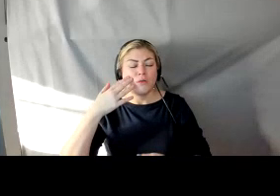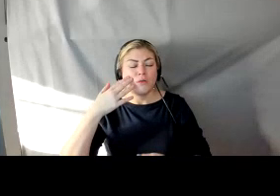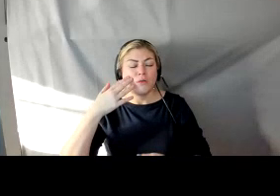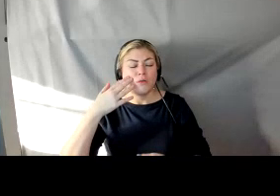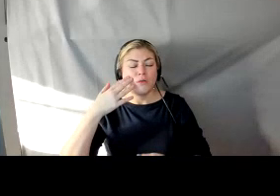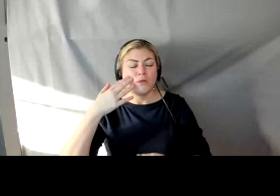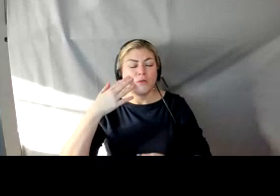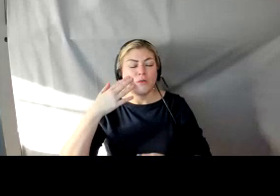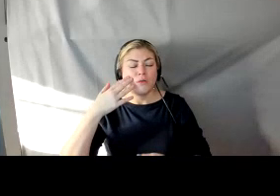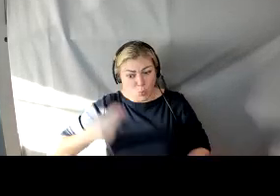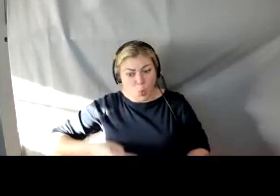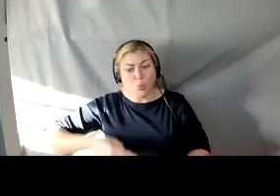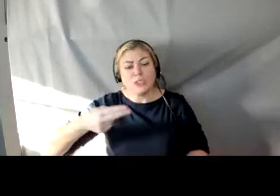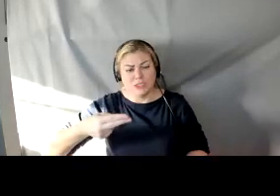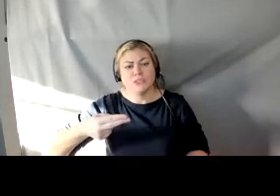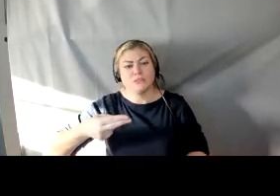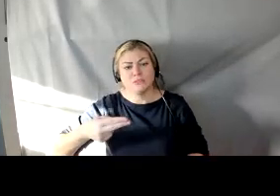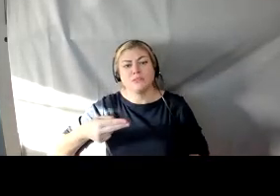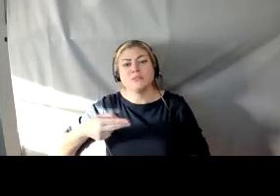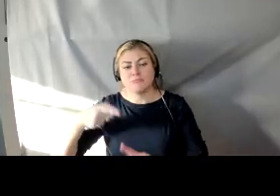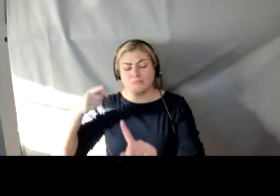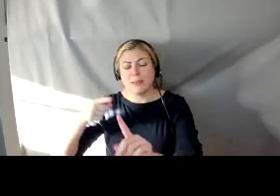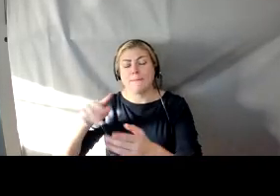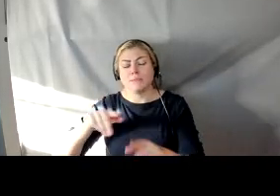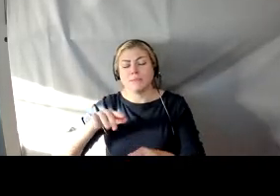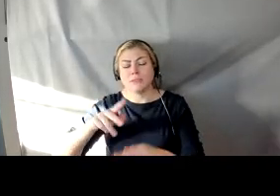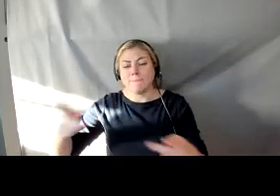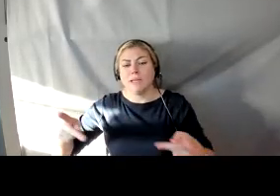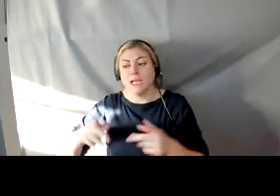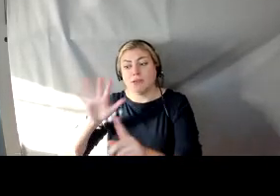And we're also seeing that there's some justice,